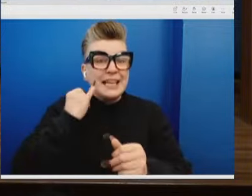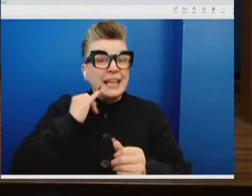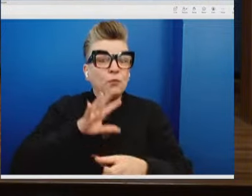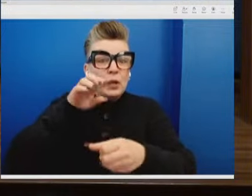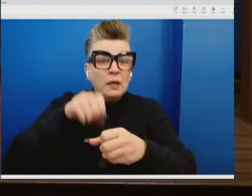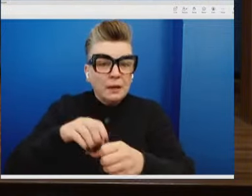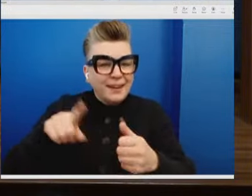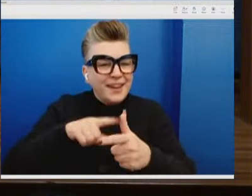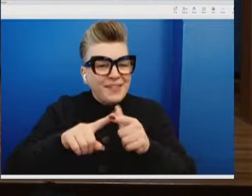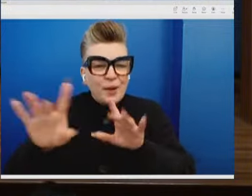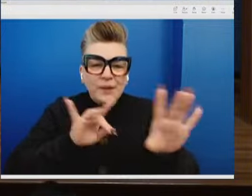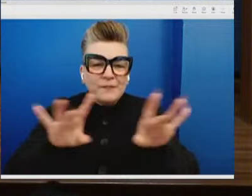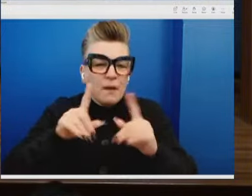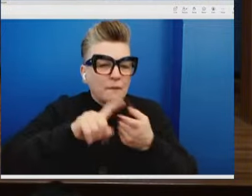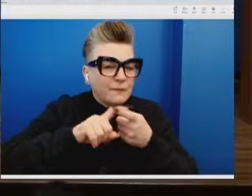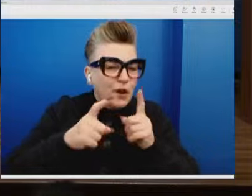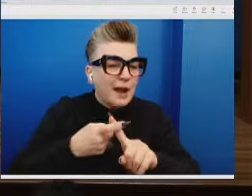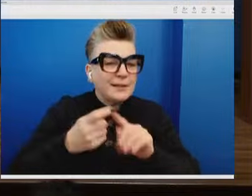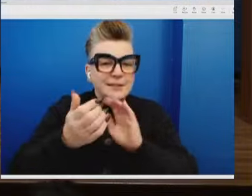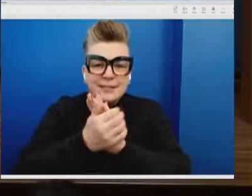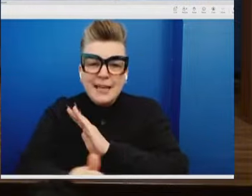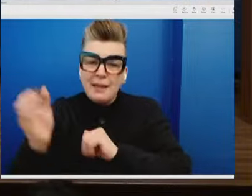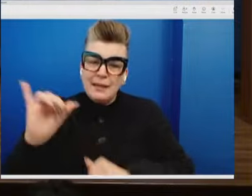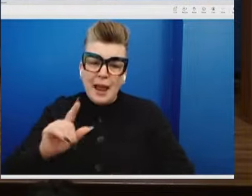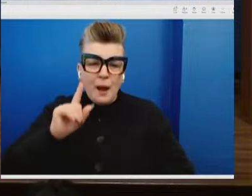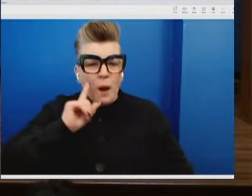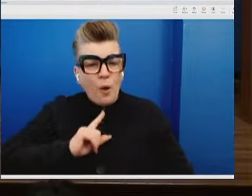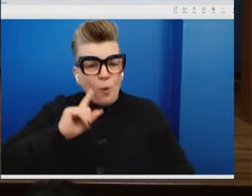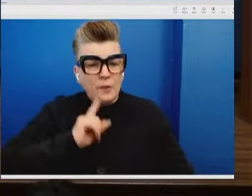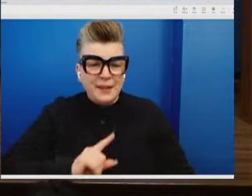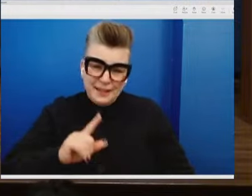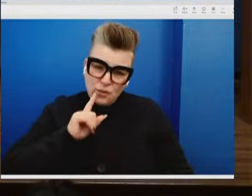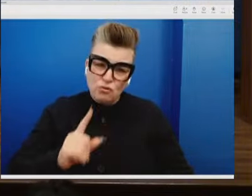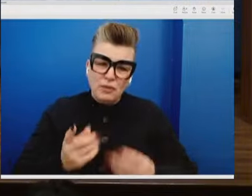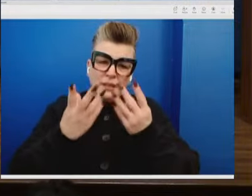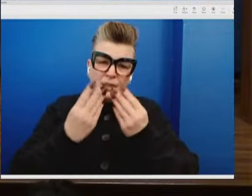loneliness has become a real problem as we've been discussing at this agency for quite some